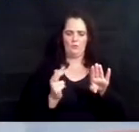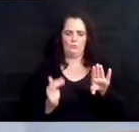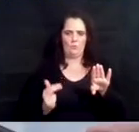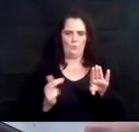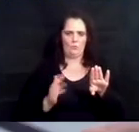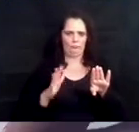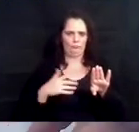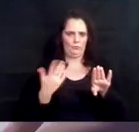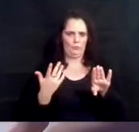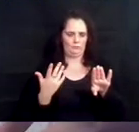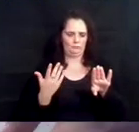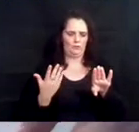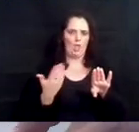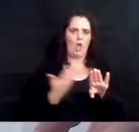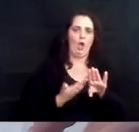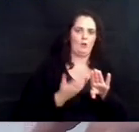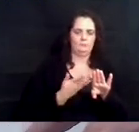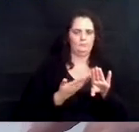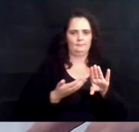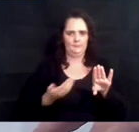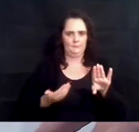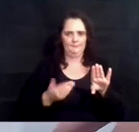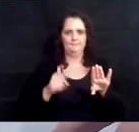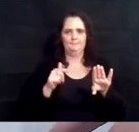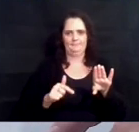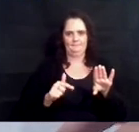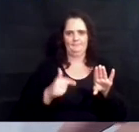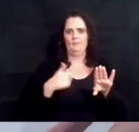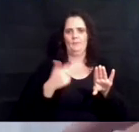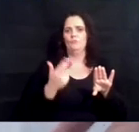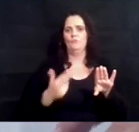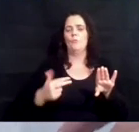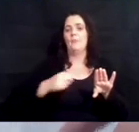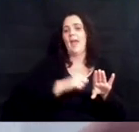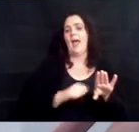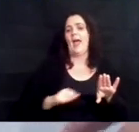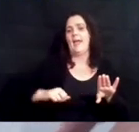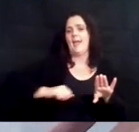And now I'm gonna make his arm, so I'm coming here and bent at the elbow.